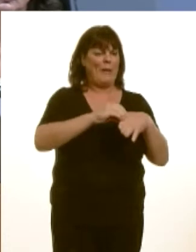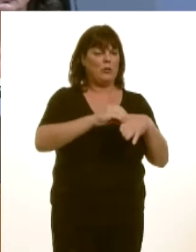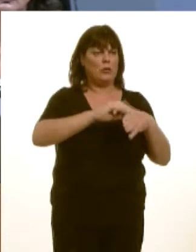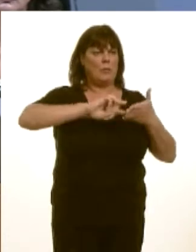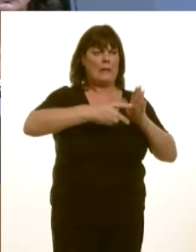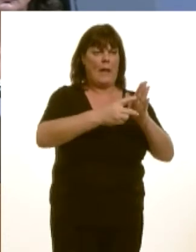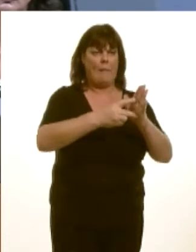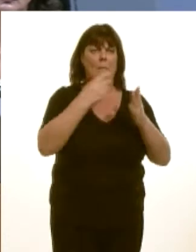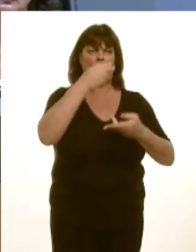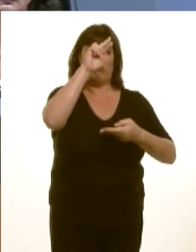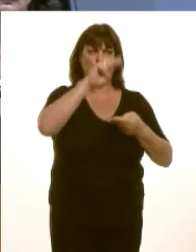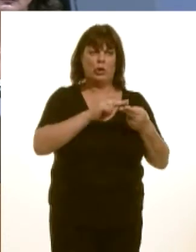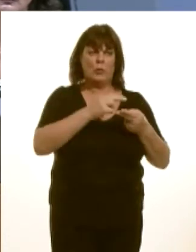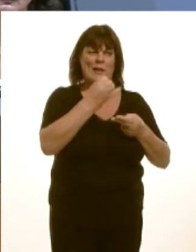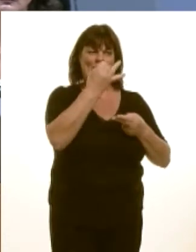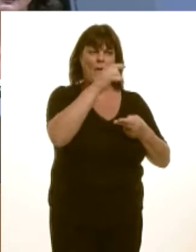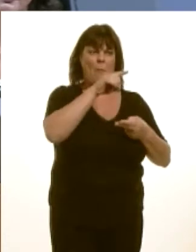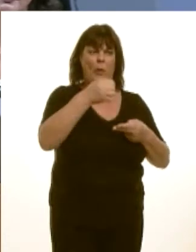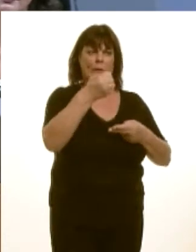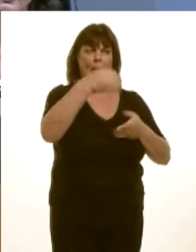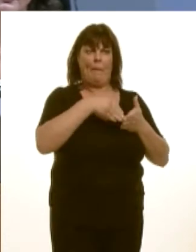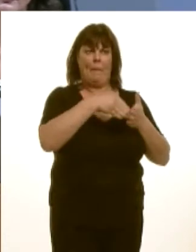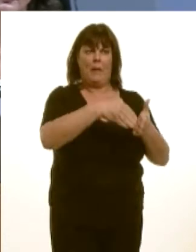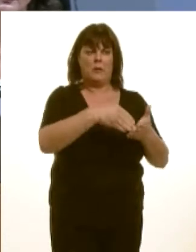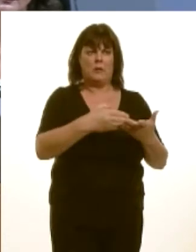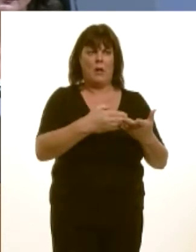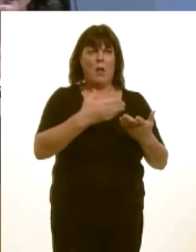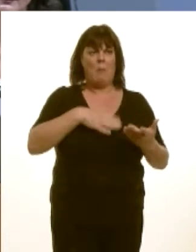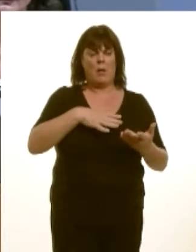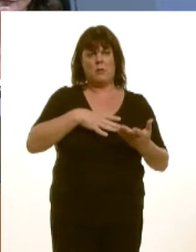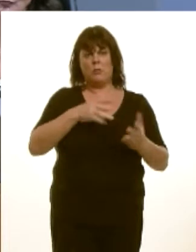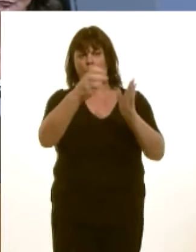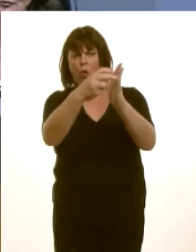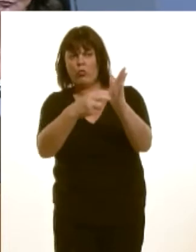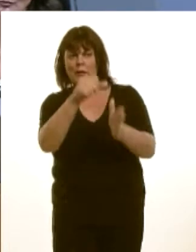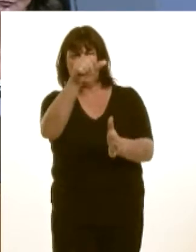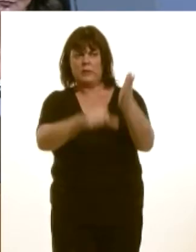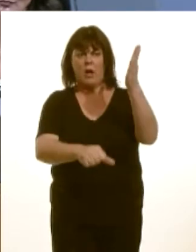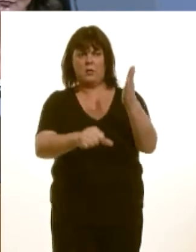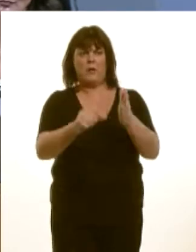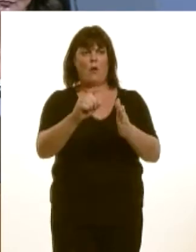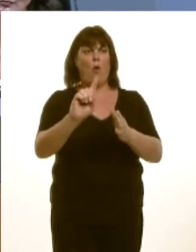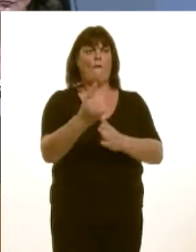These notices were given to the providers with only four days’ notice of the contract starting on 1 August.